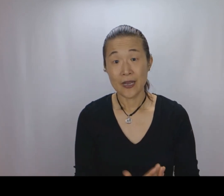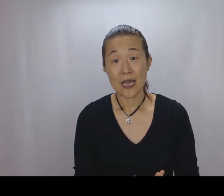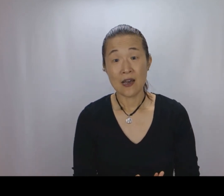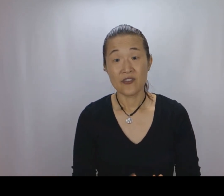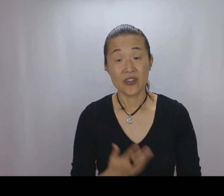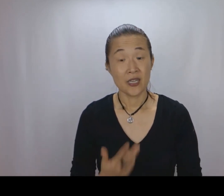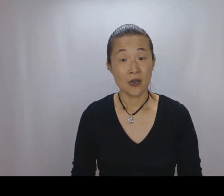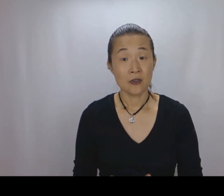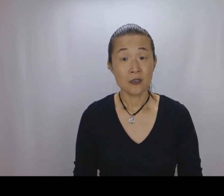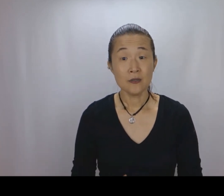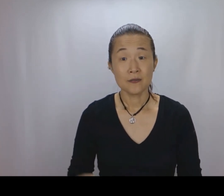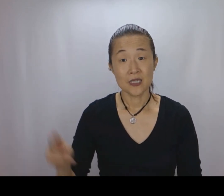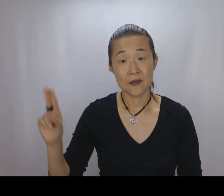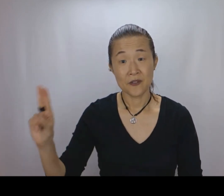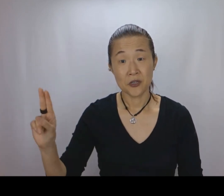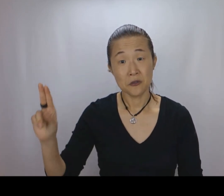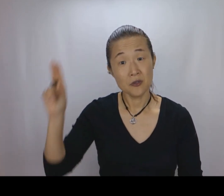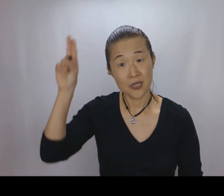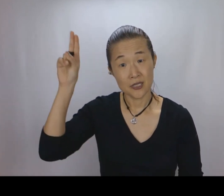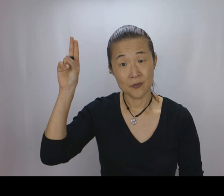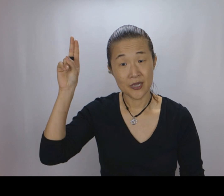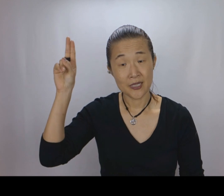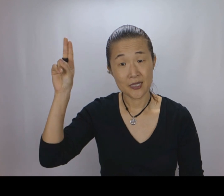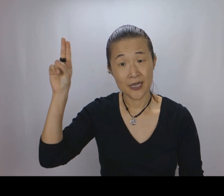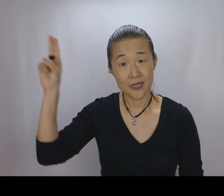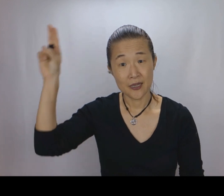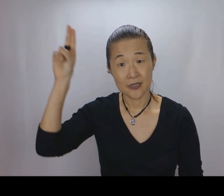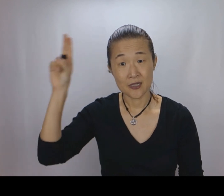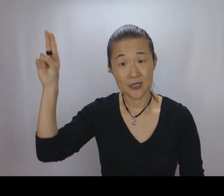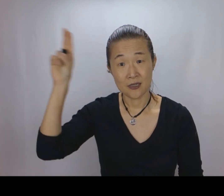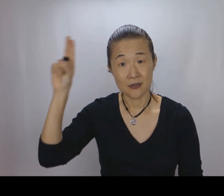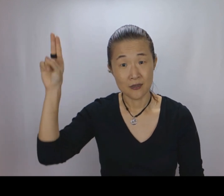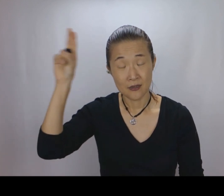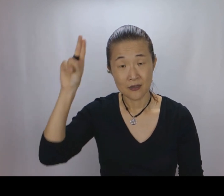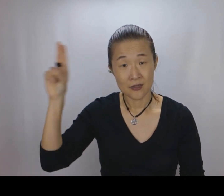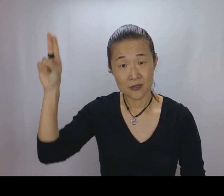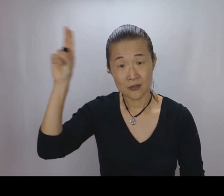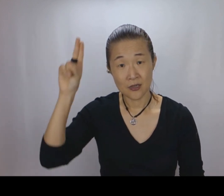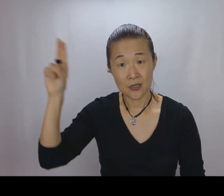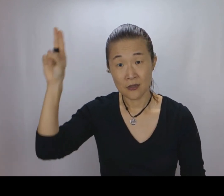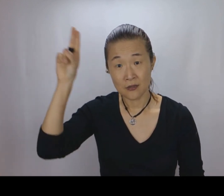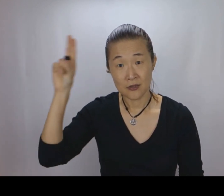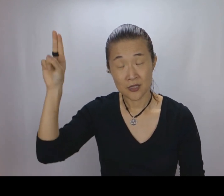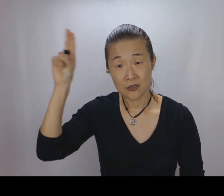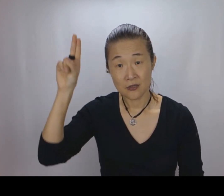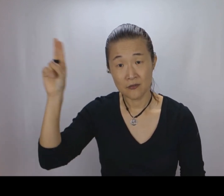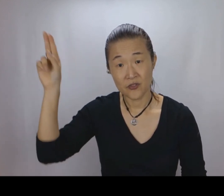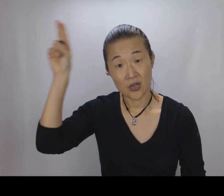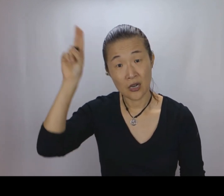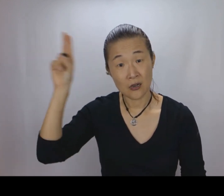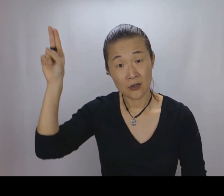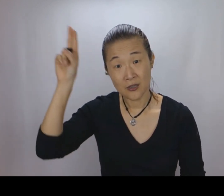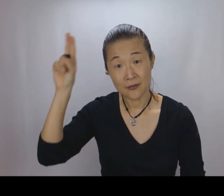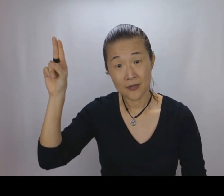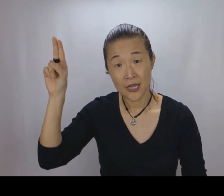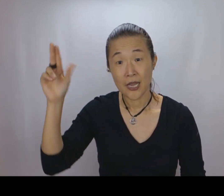So, we have an uncle. You have "U" and it's going to be next to the head. It's going to do a little circle for uncle